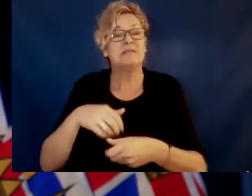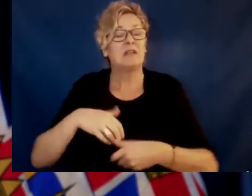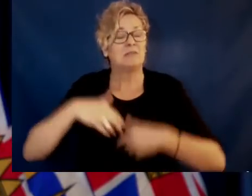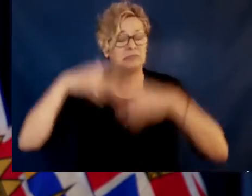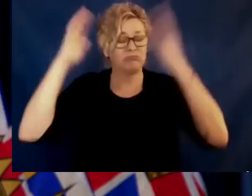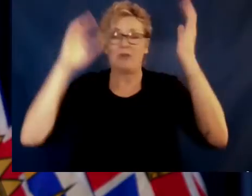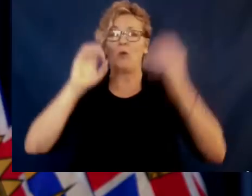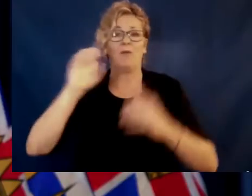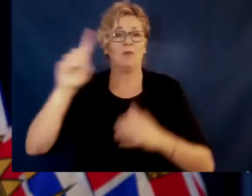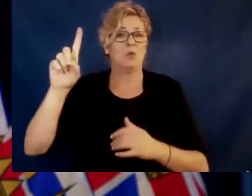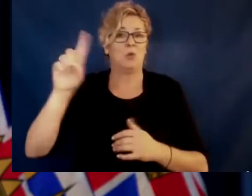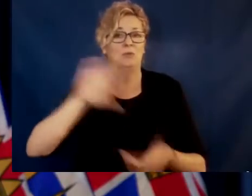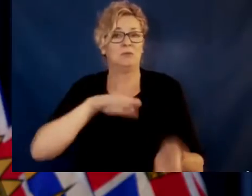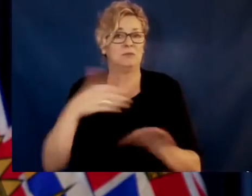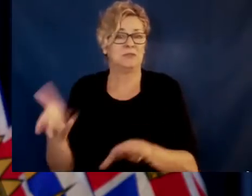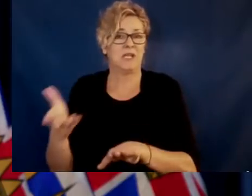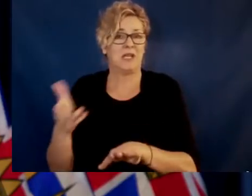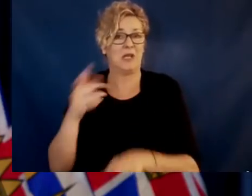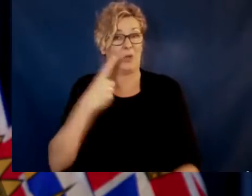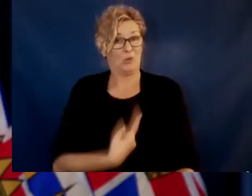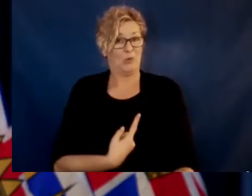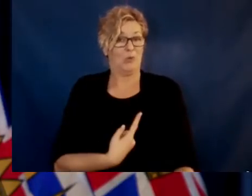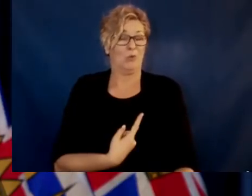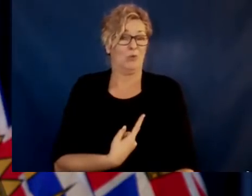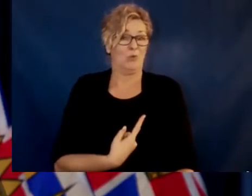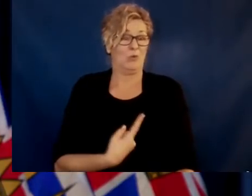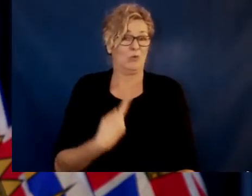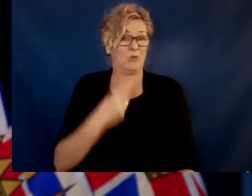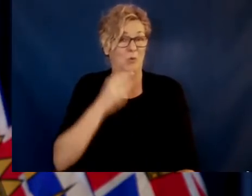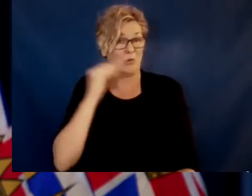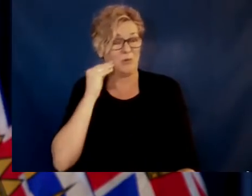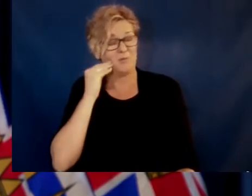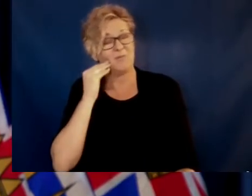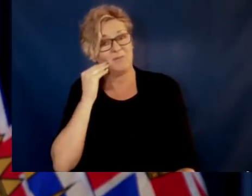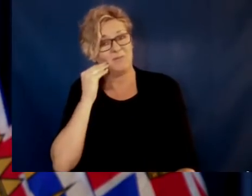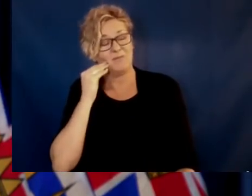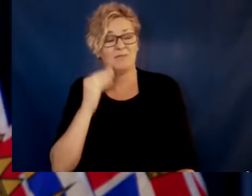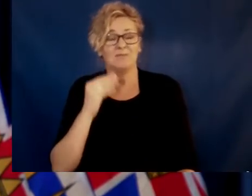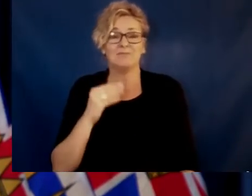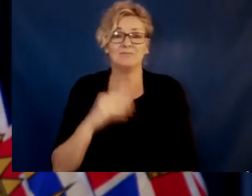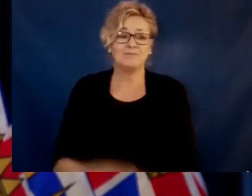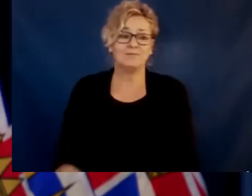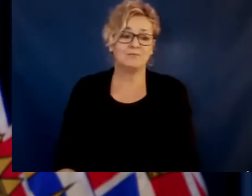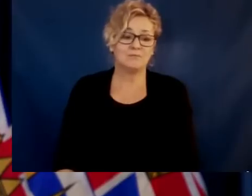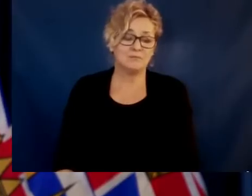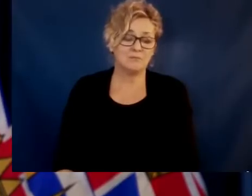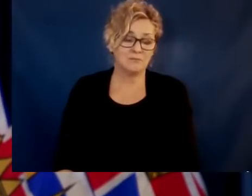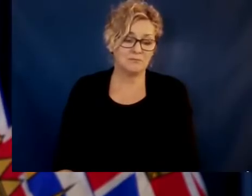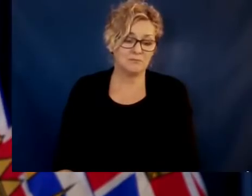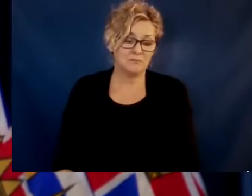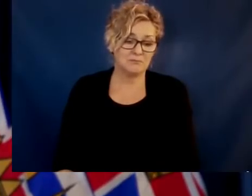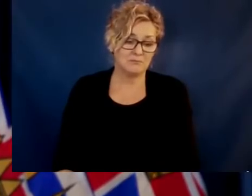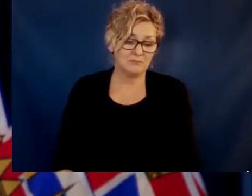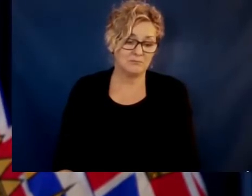we can talk about this. Tanya, do you have a follow-up? Yes, please. Thank you.